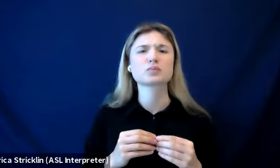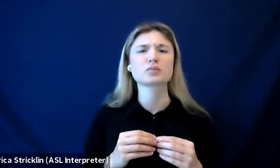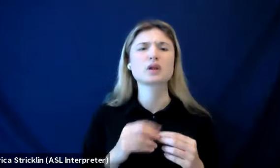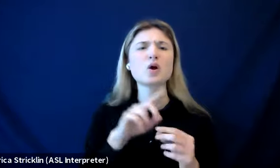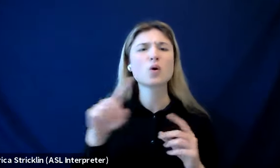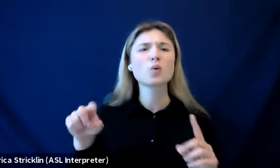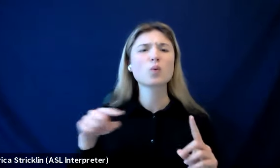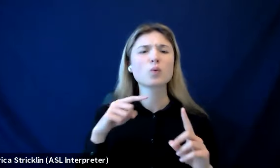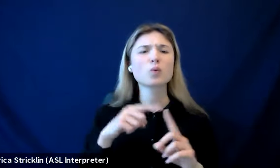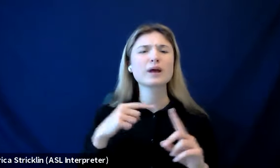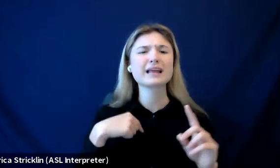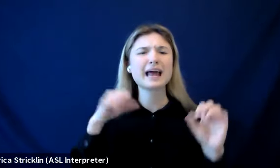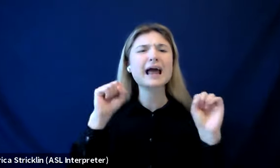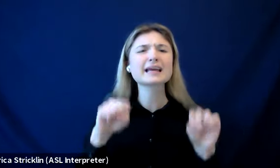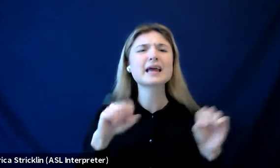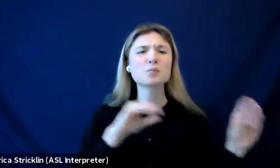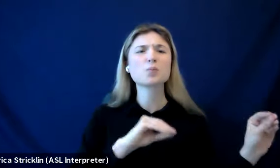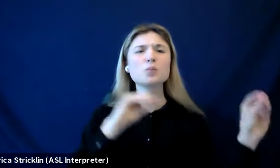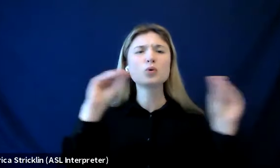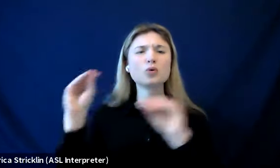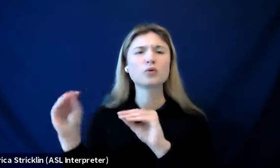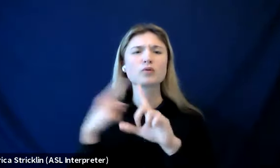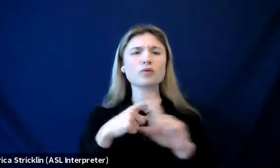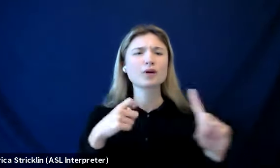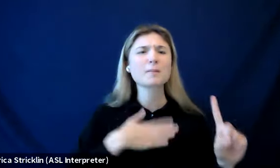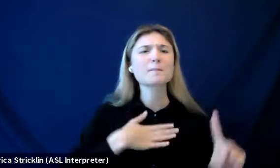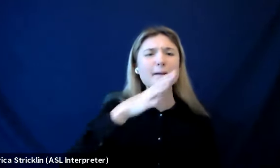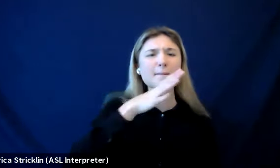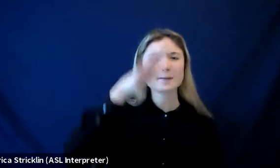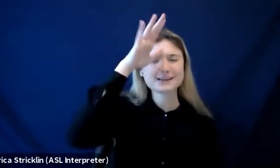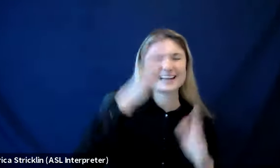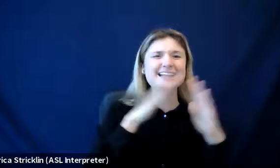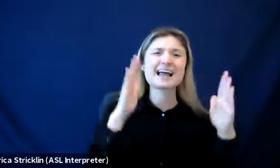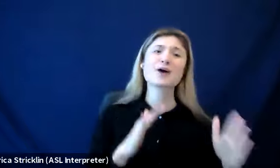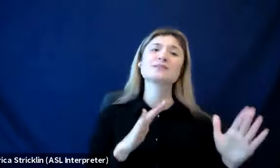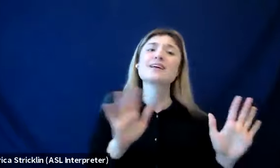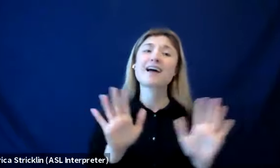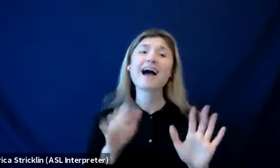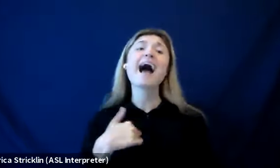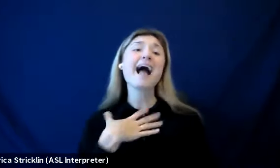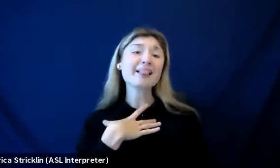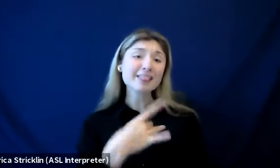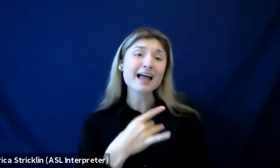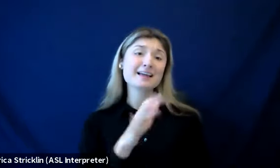Once I can move out of my parents house, not that I don't like my parents but it's not.